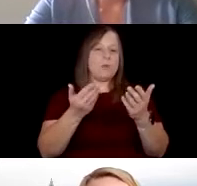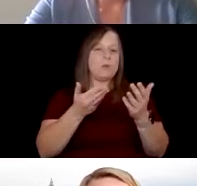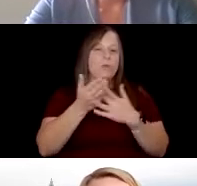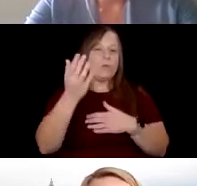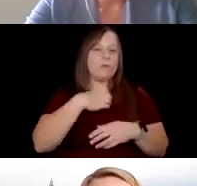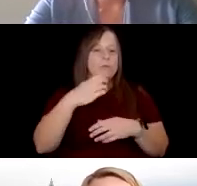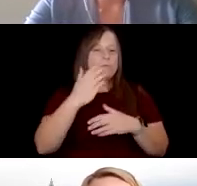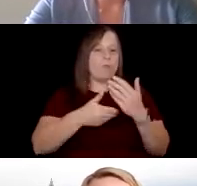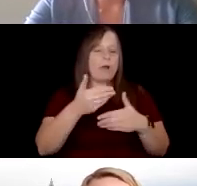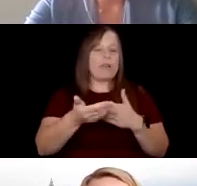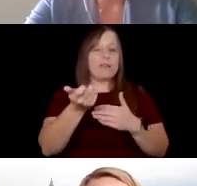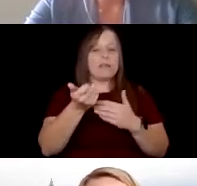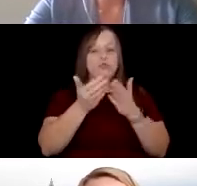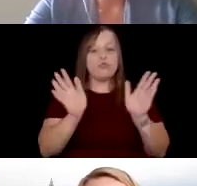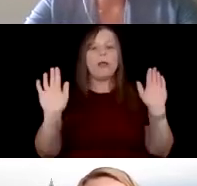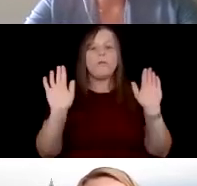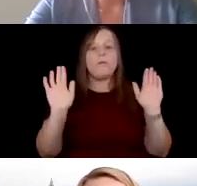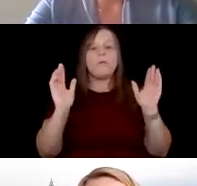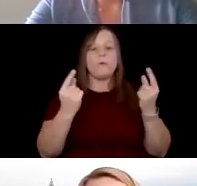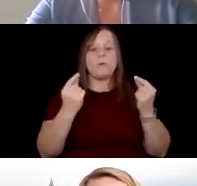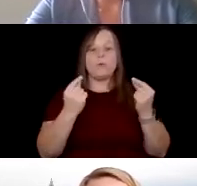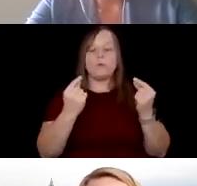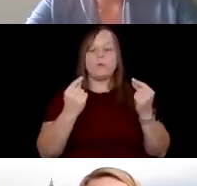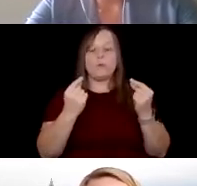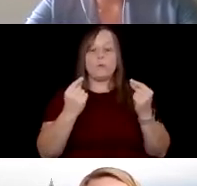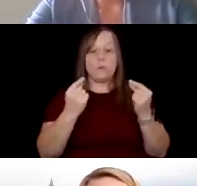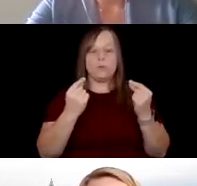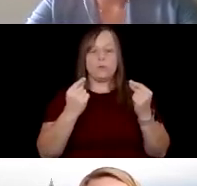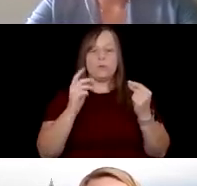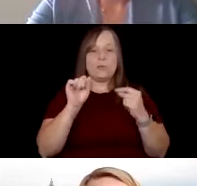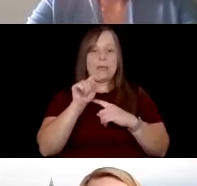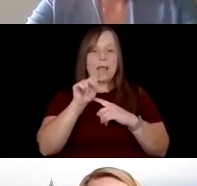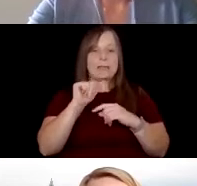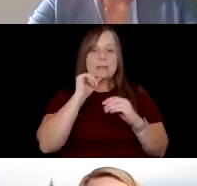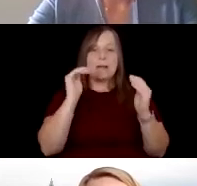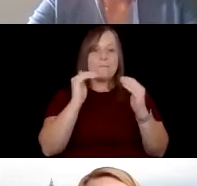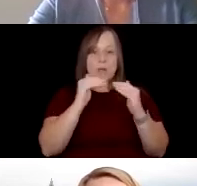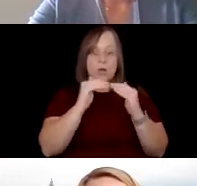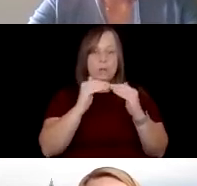So in general, what you can do, if you want to appeal your discharge status as having been unfair, is that you can petition